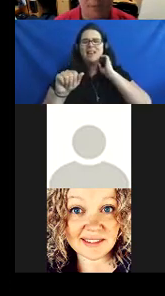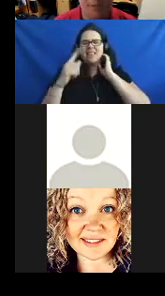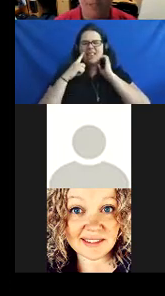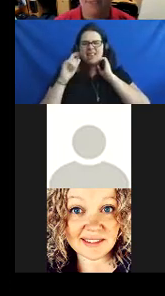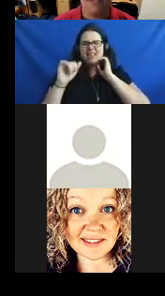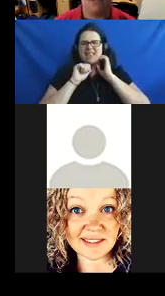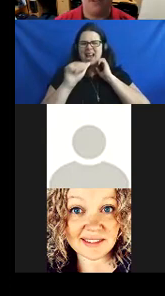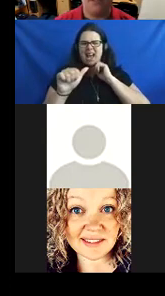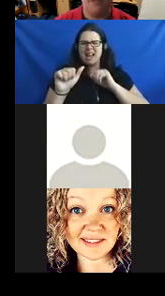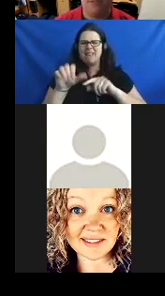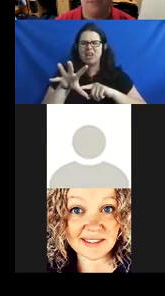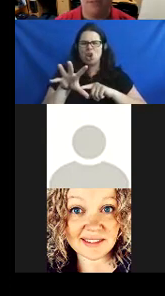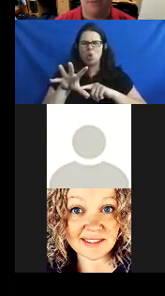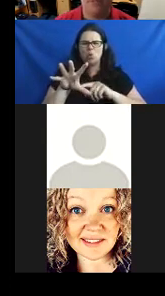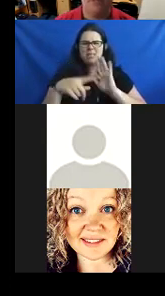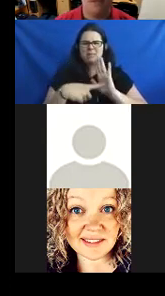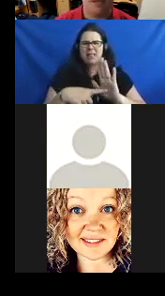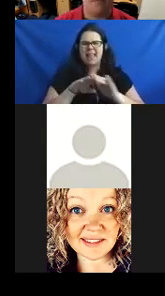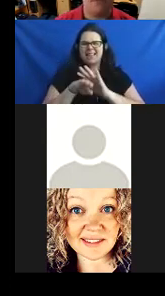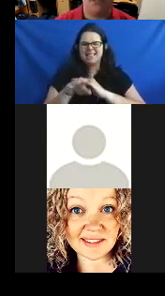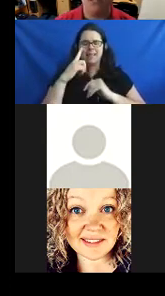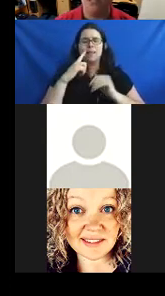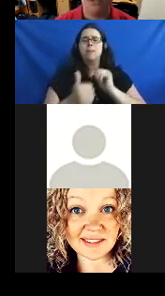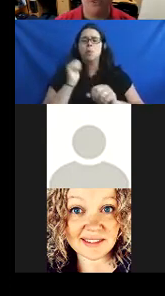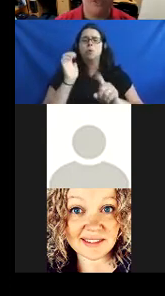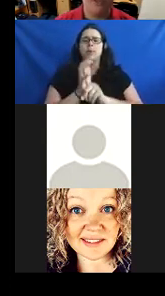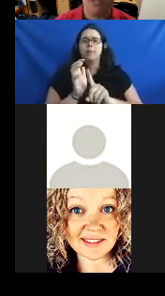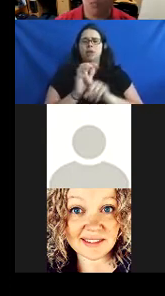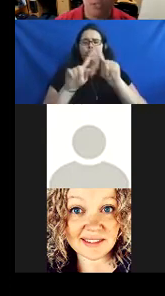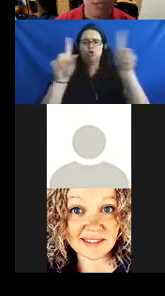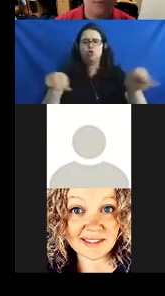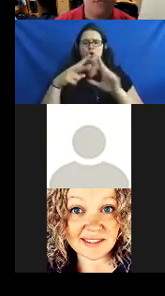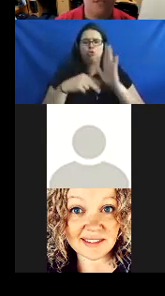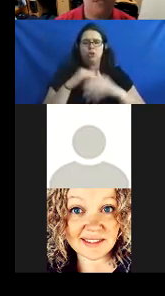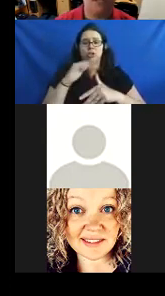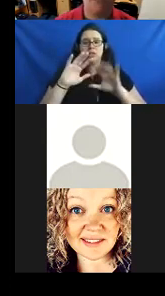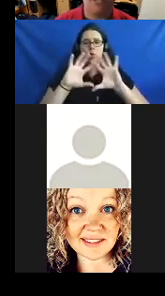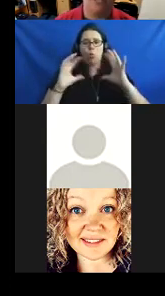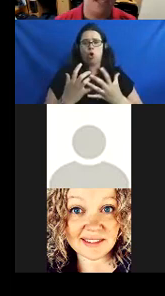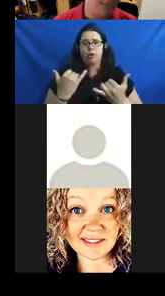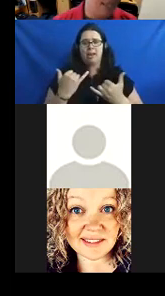MOST POPULAR SCREEN READERS IN THE WORLD. IT IS FREE.